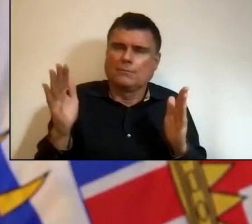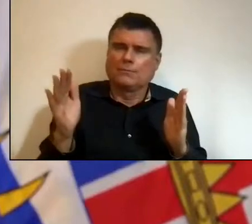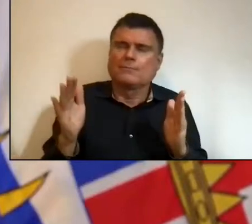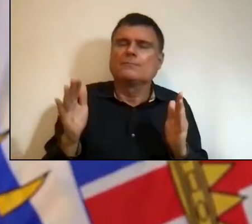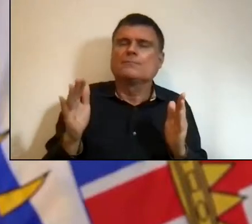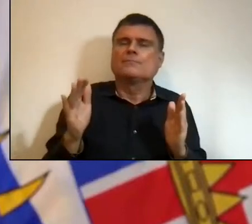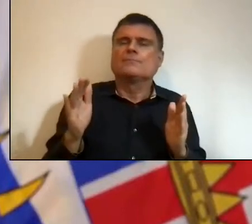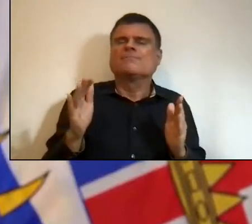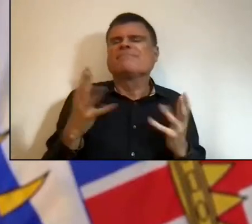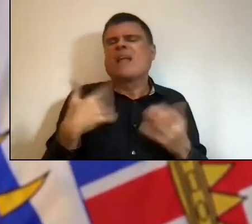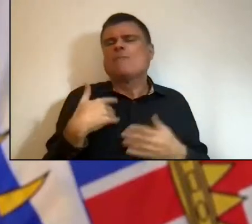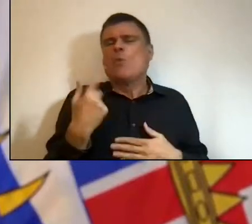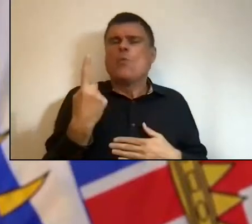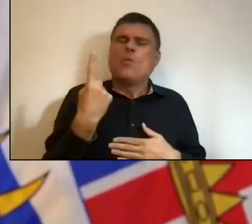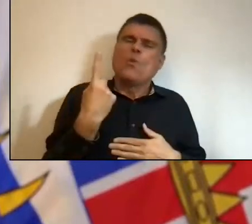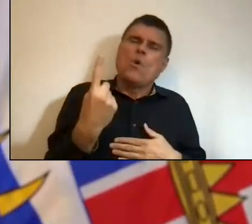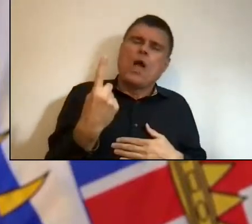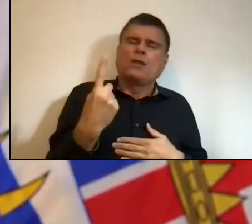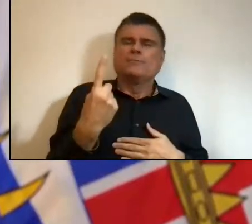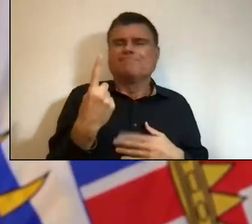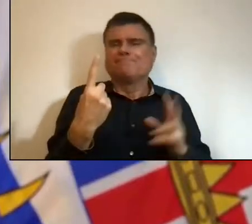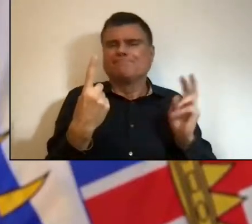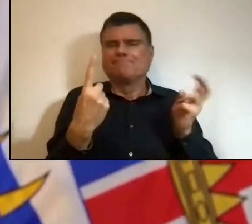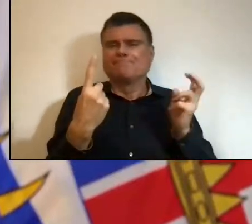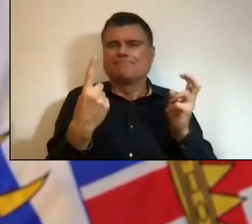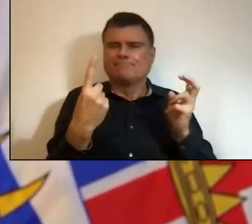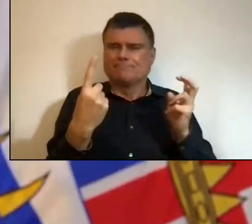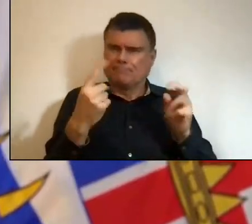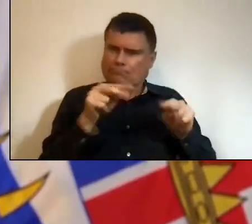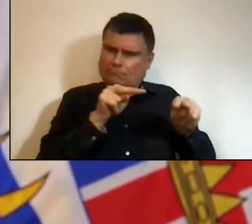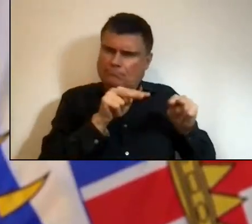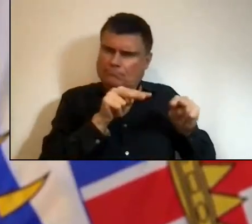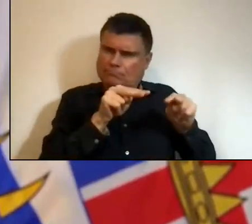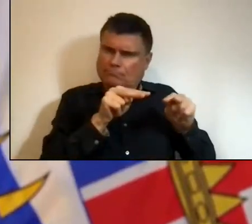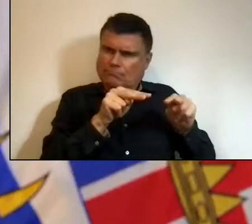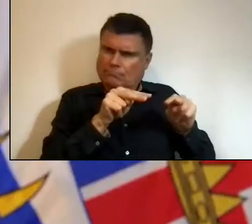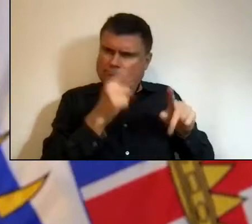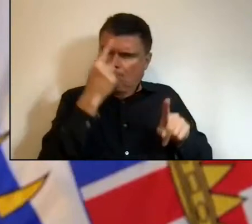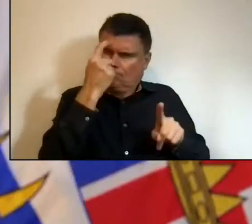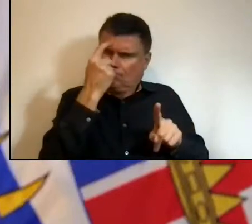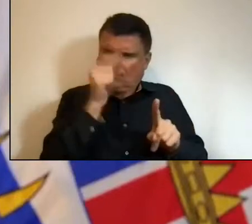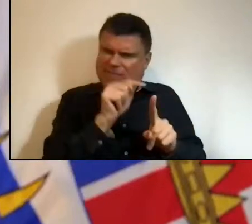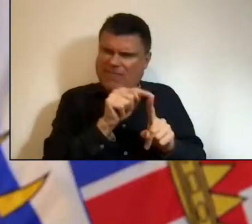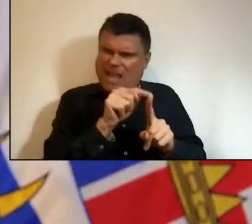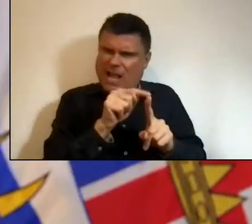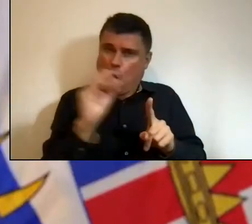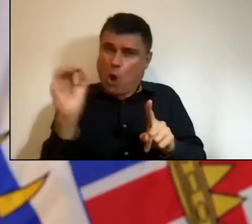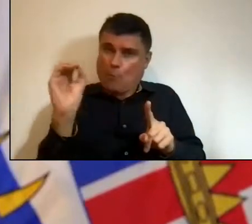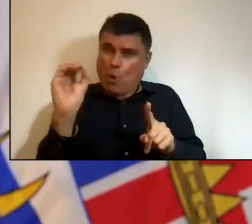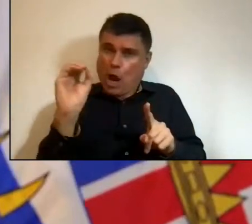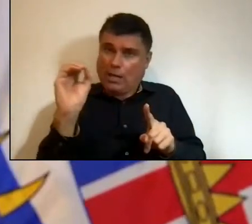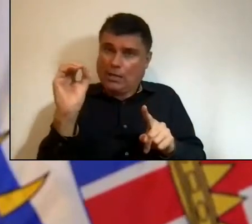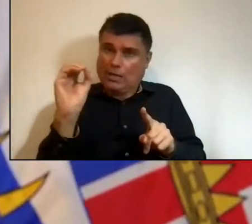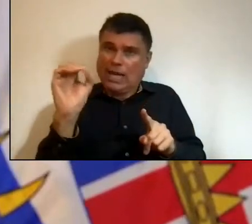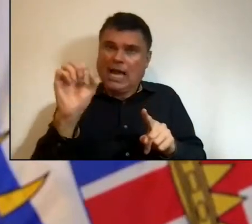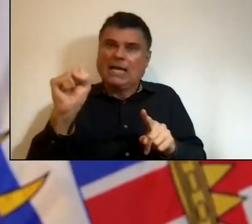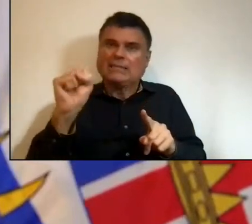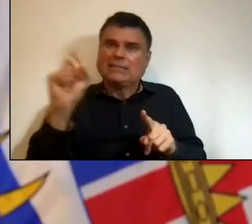Omicron variant and the report on that because that can be done very rapidly. We are not using that mostly